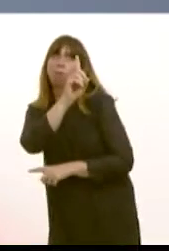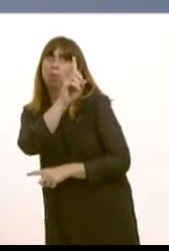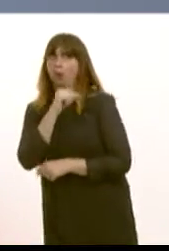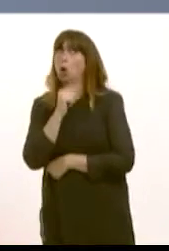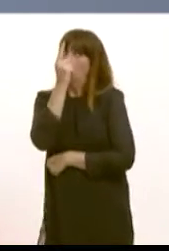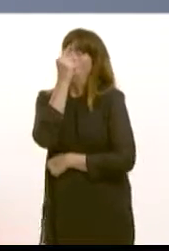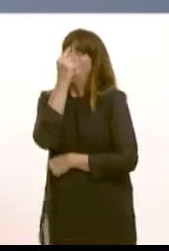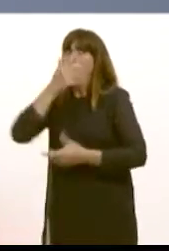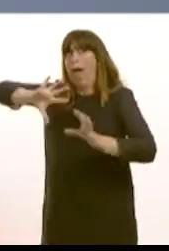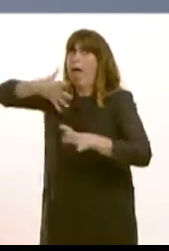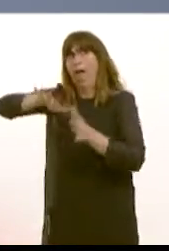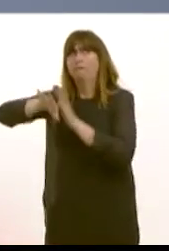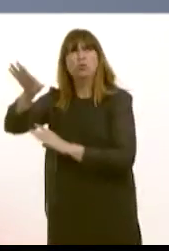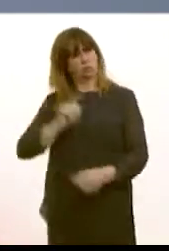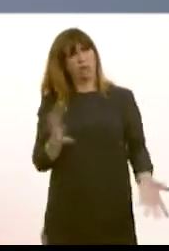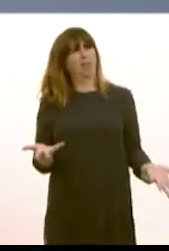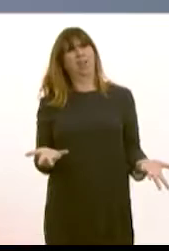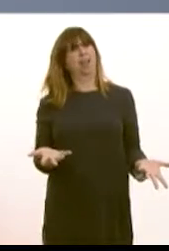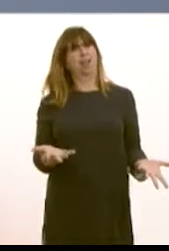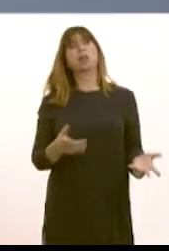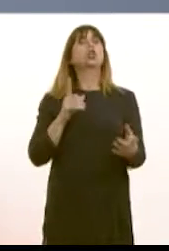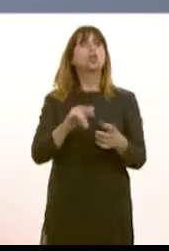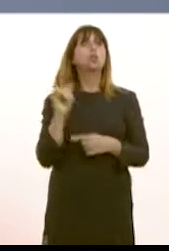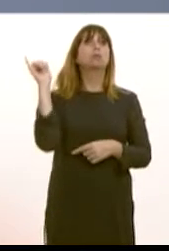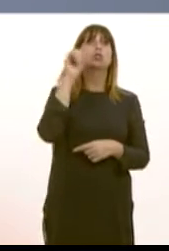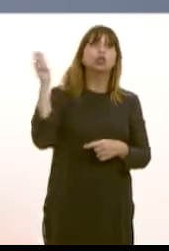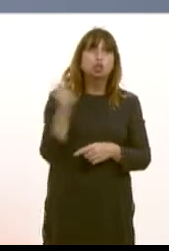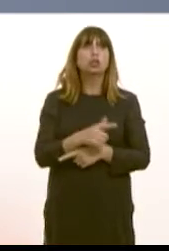But one thing you couldíve done on your trade mission was go over to Detroit and actually